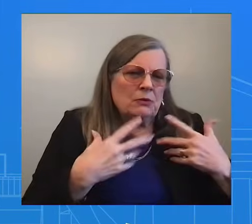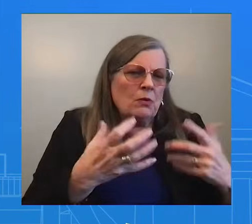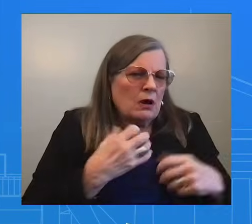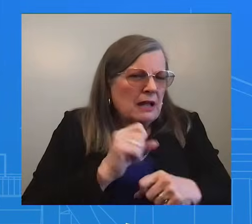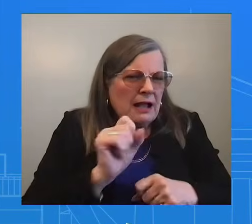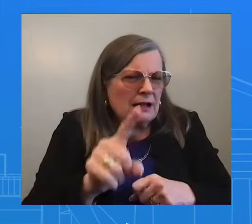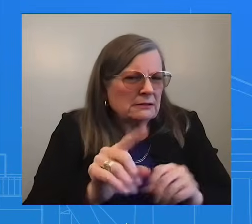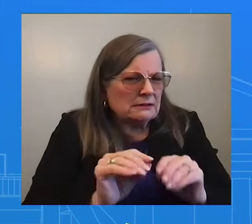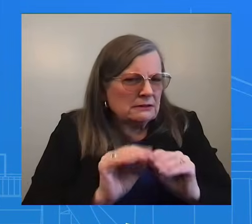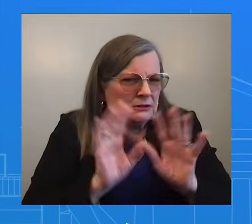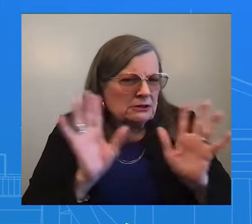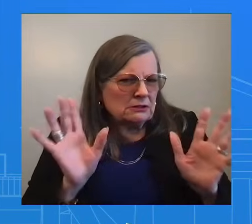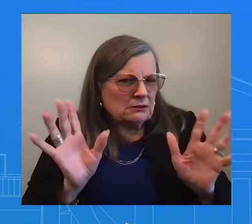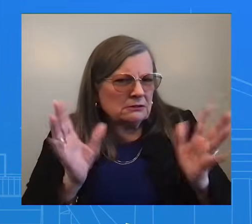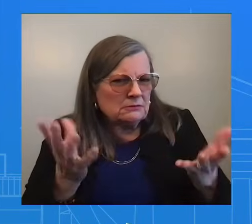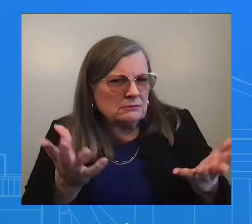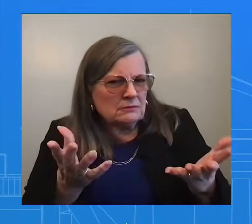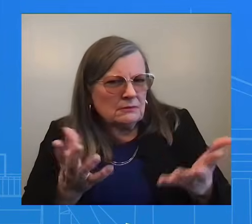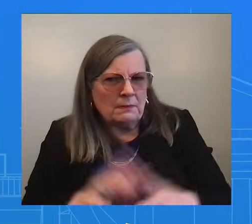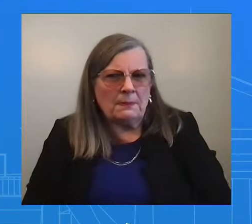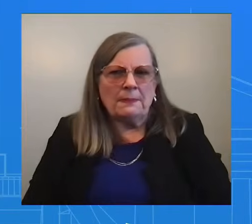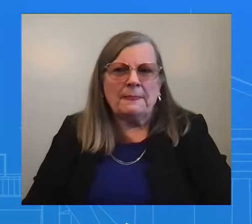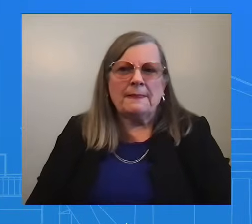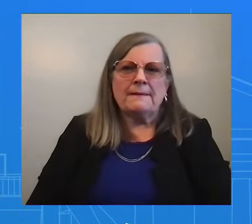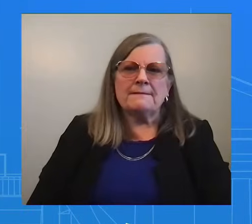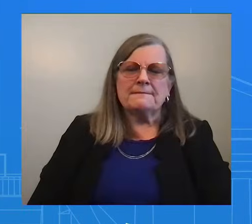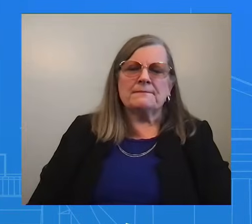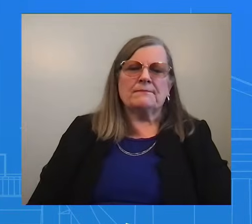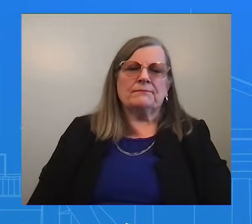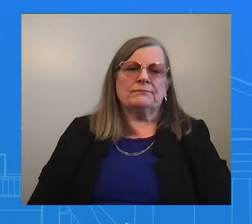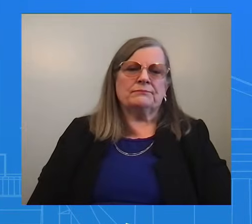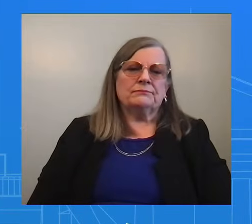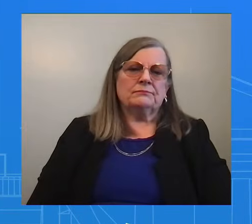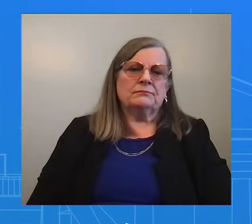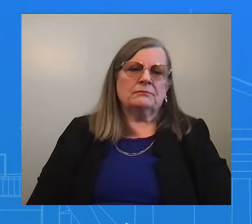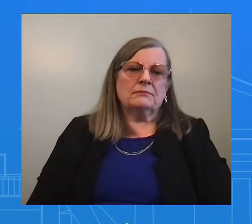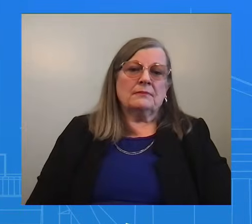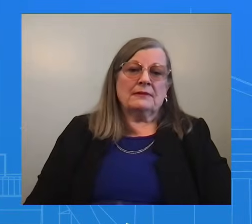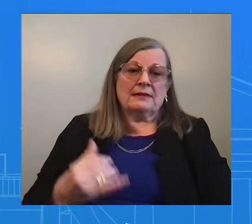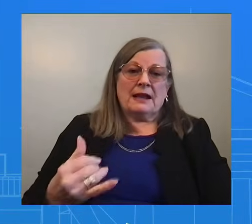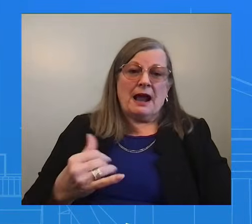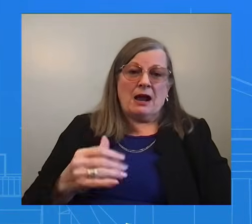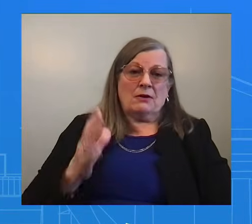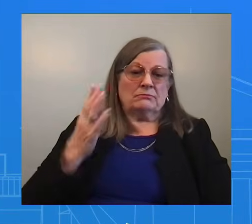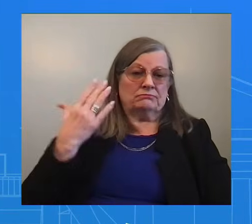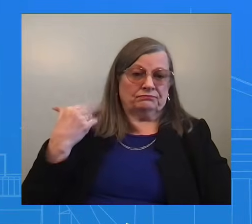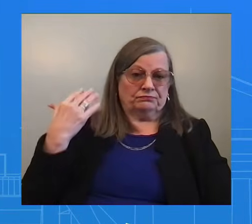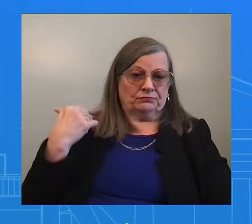Ms. Jean-Pierre: So, look, as you know, inf- -- inflation fell to the lowest level in three years. That's important.